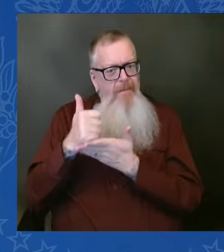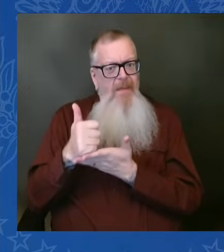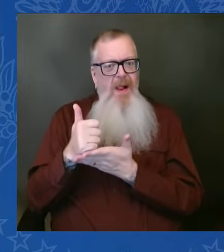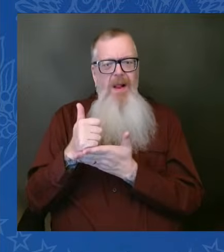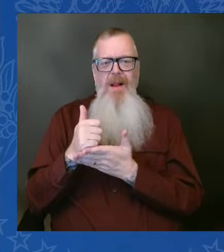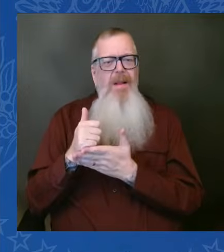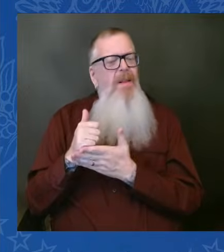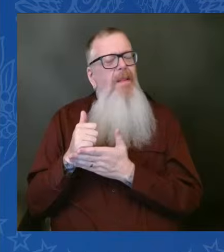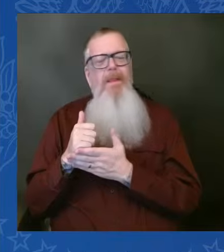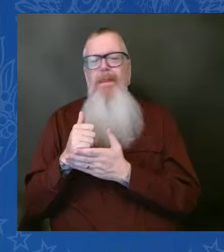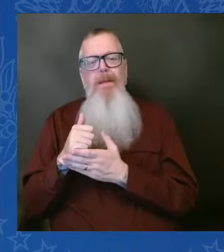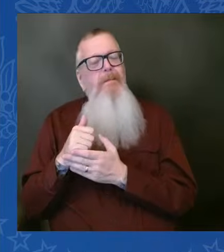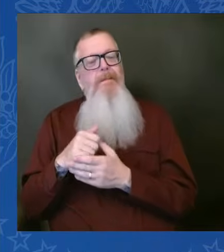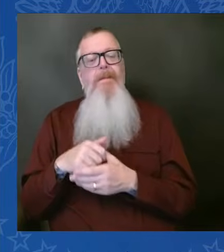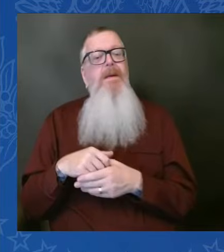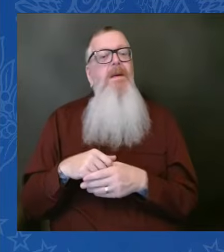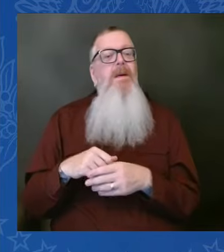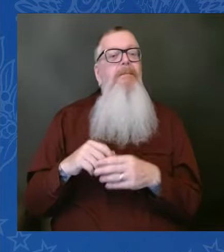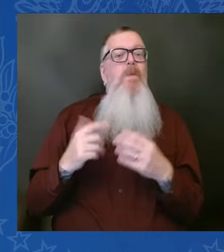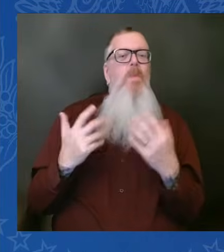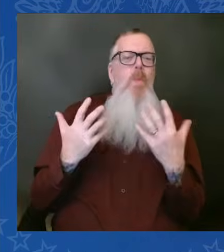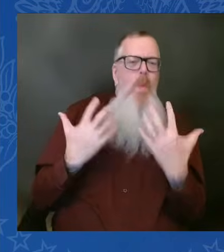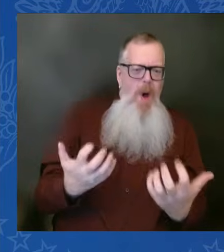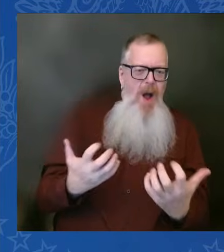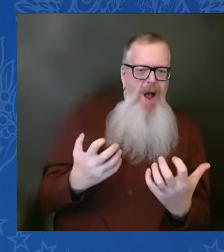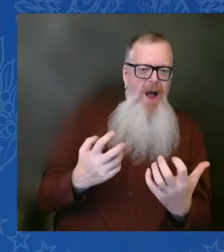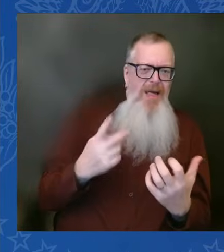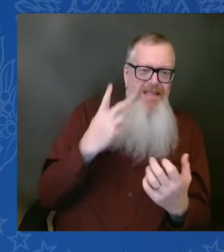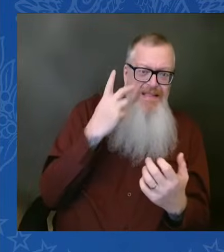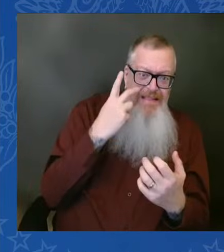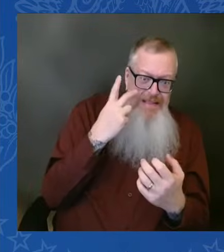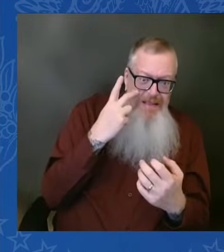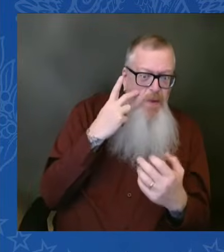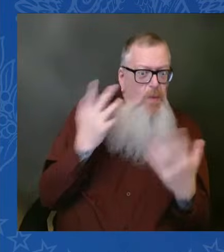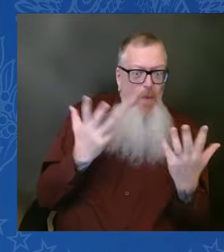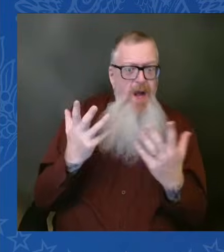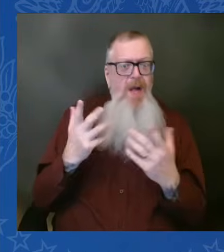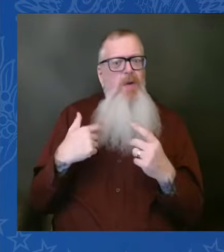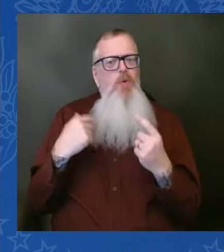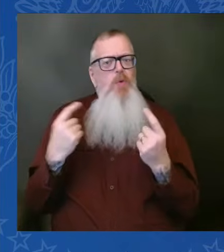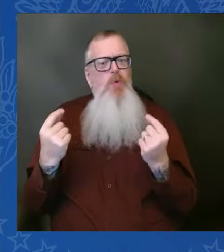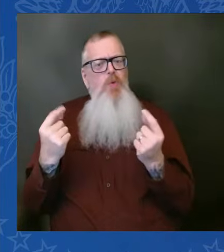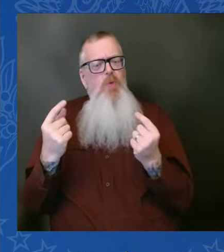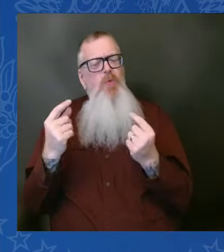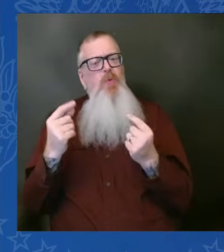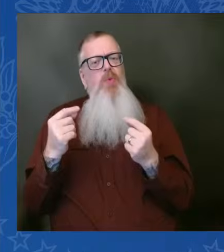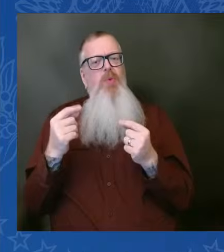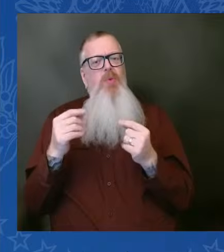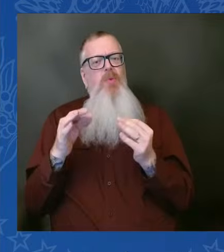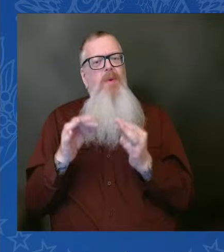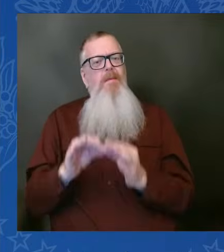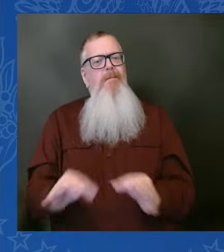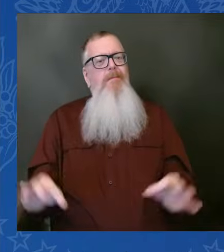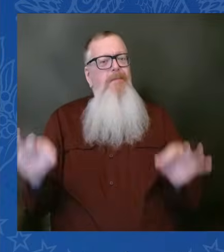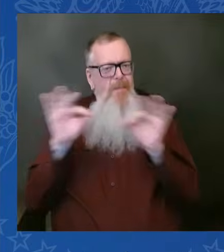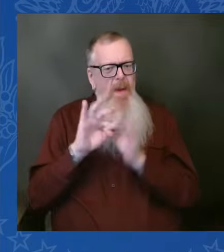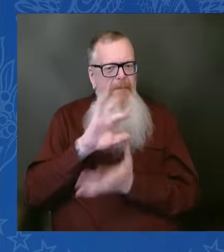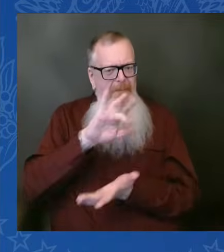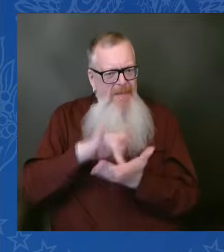I want to share key pages from our middle-out, bottom-up economic playbook and lay down what I believe to be a new set of benchmarks